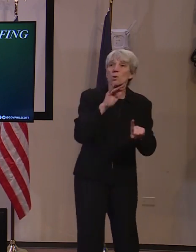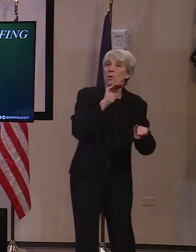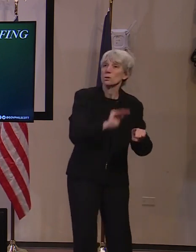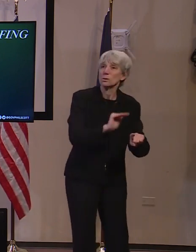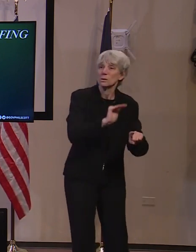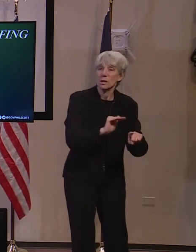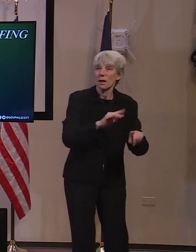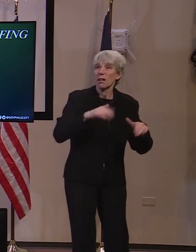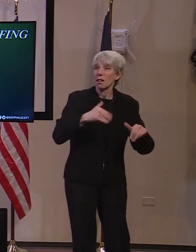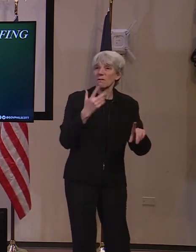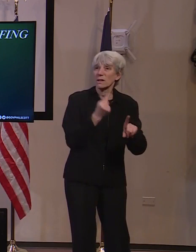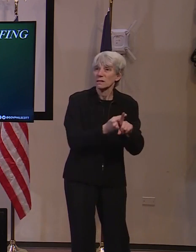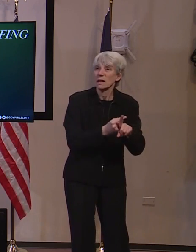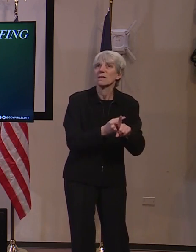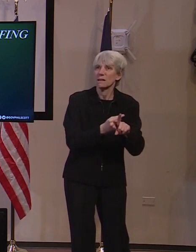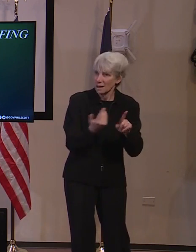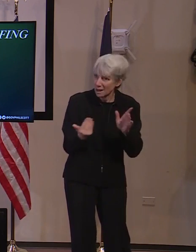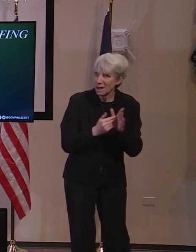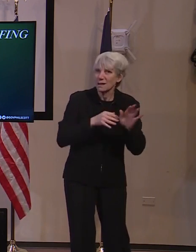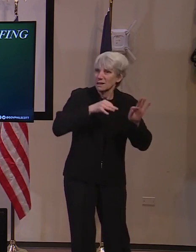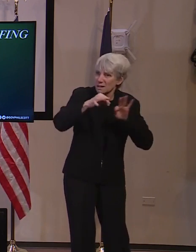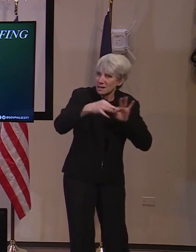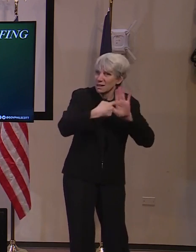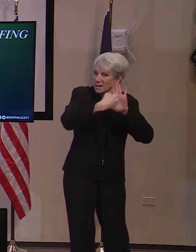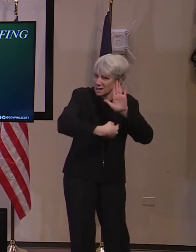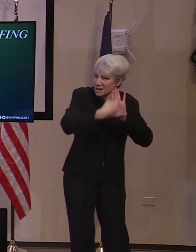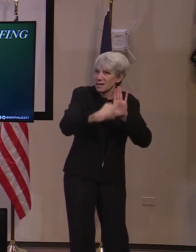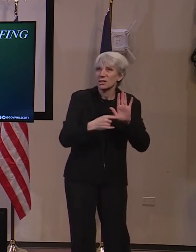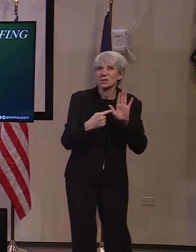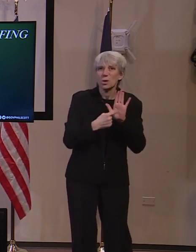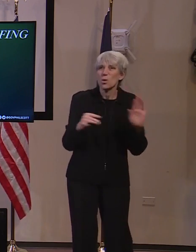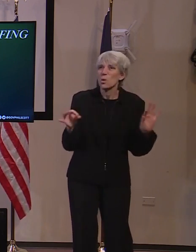data and think about how you can help them with their decision.